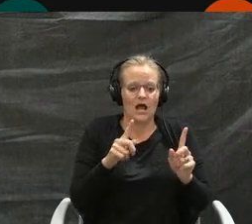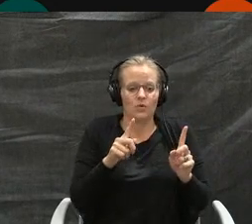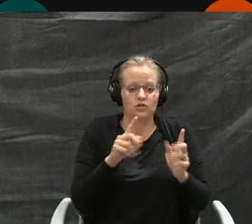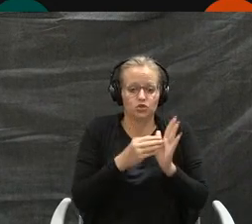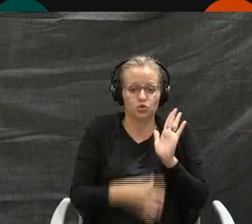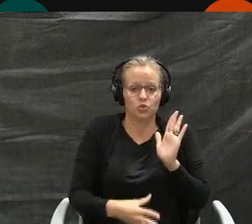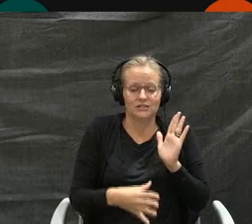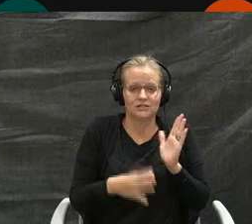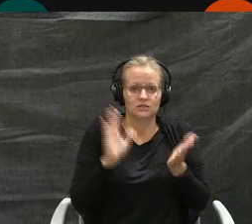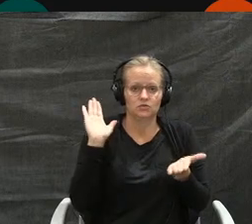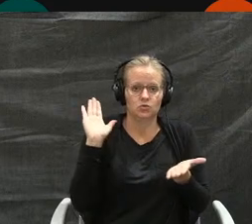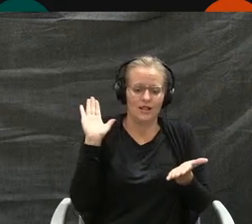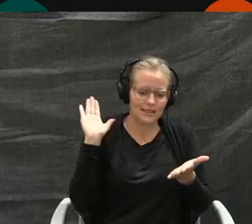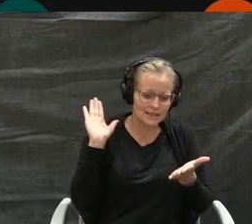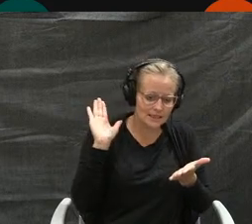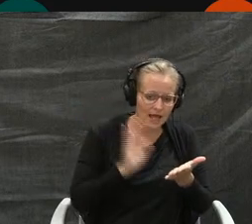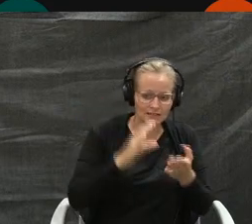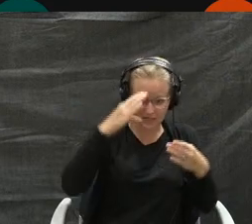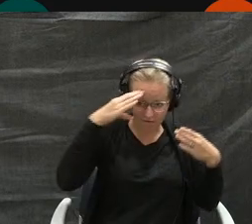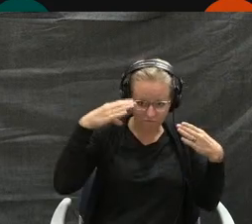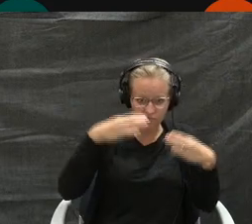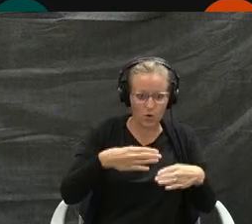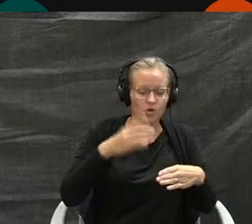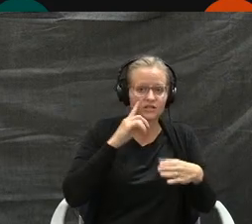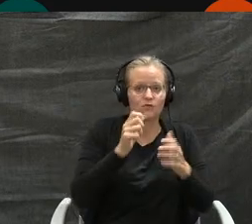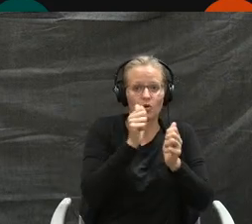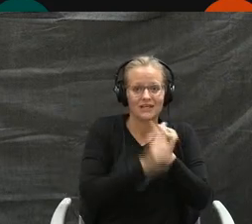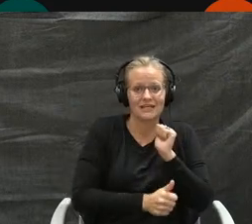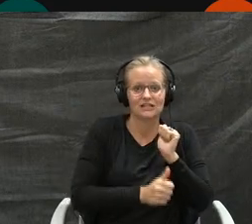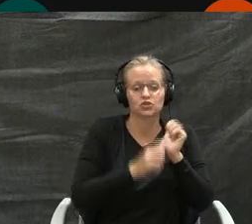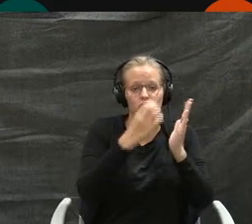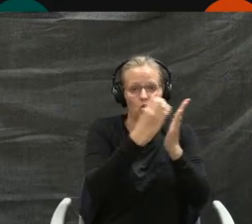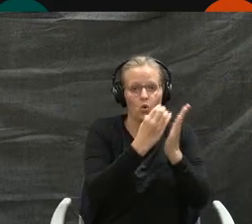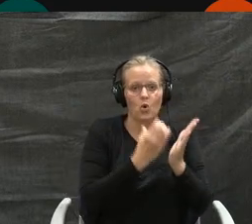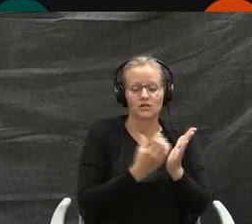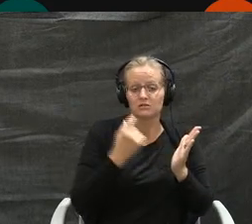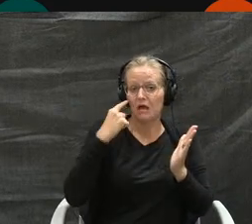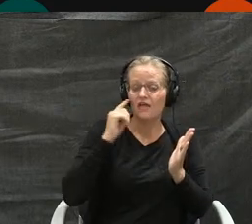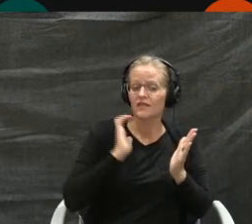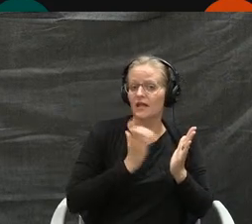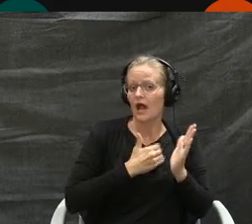classes on a date and certainly our model could easilly easilly work that direction.